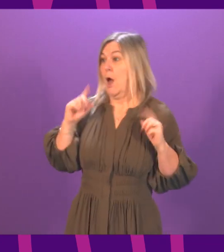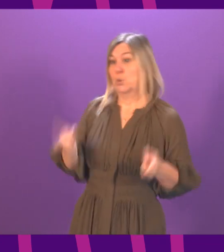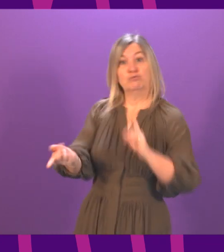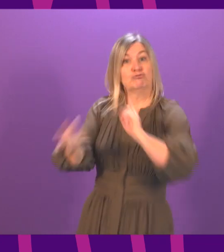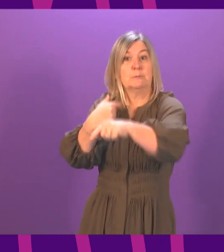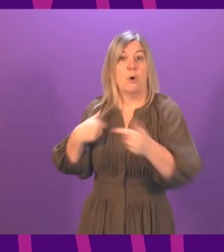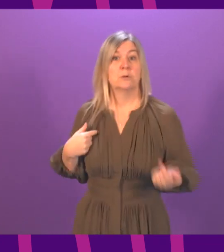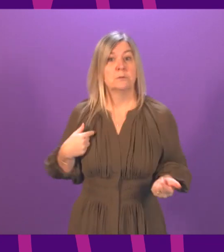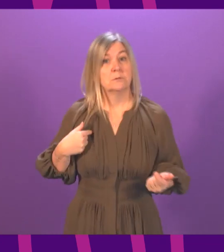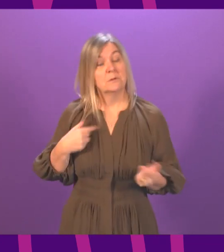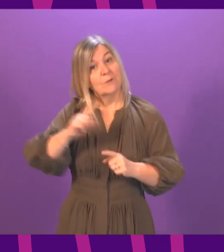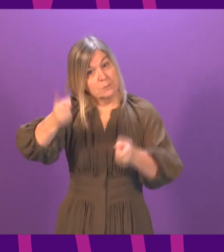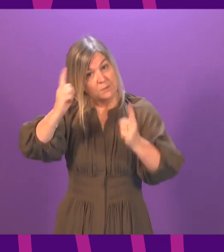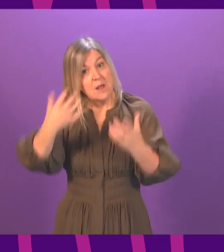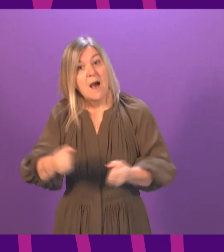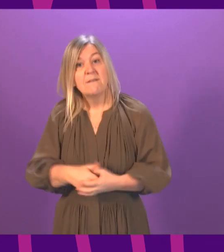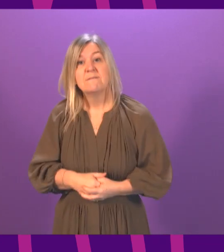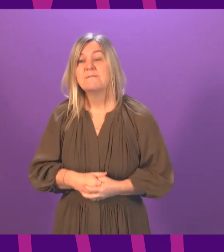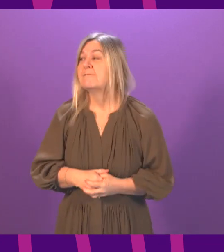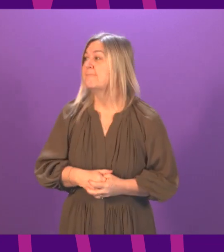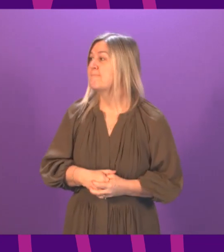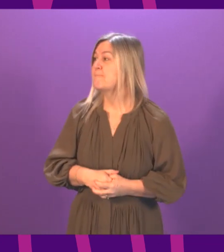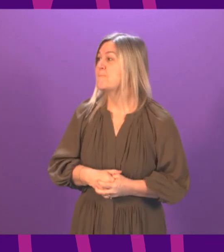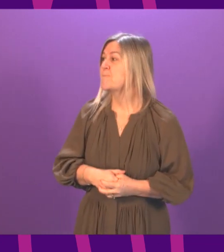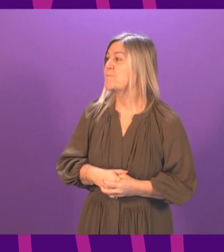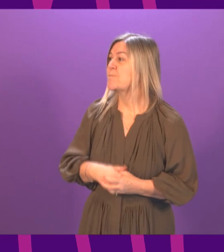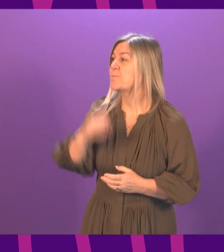The First Minister: Clinically extremely vulnerable people are